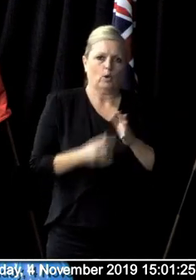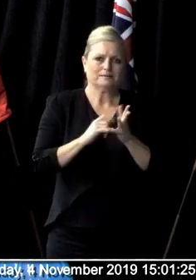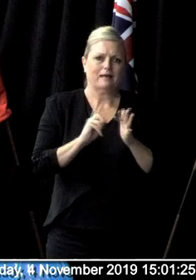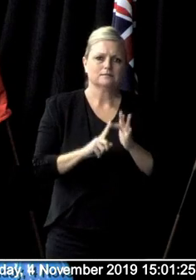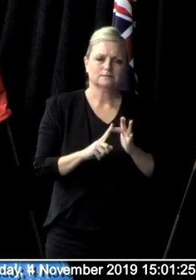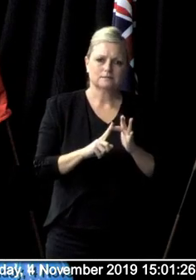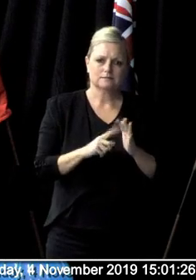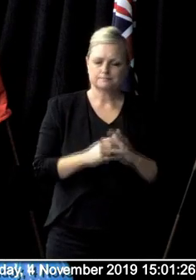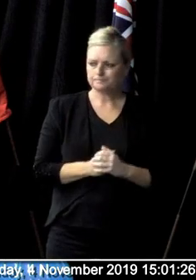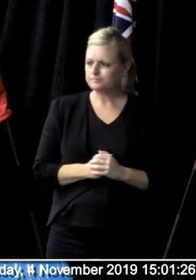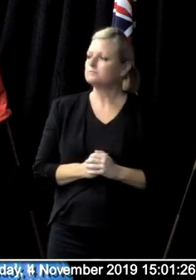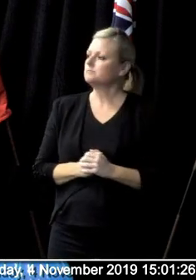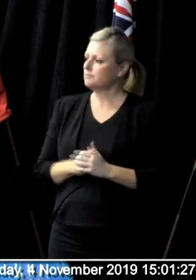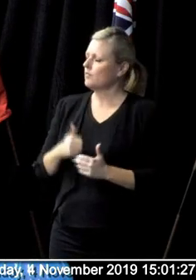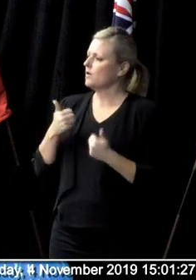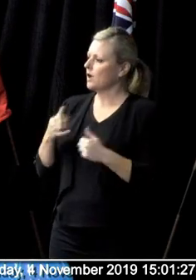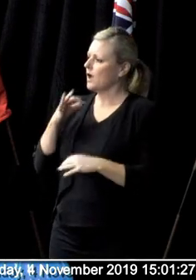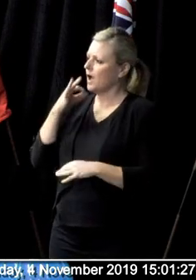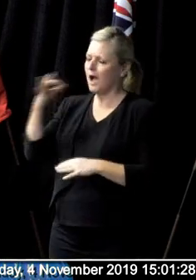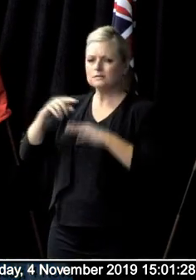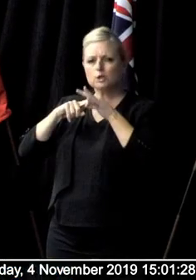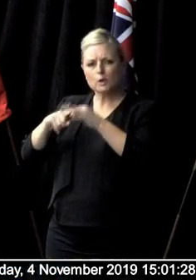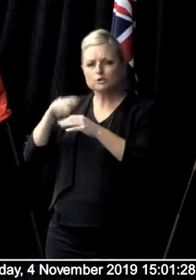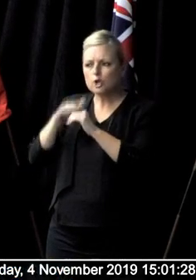Dr Bridle, before I move off lack of adjustments, do you wish to add anything?